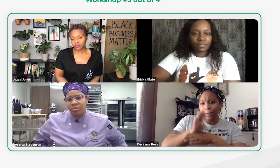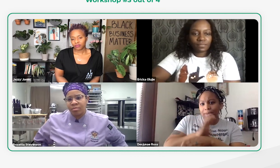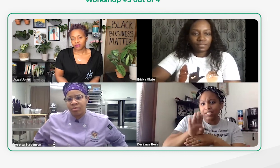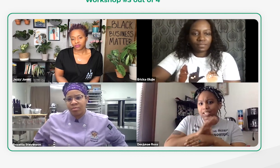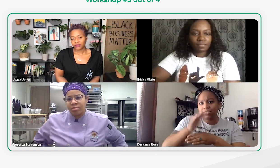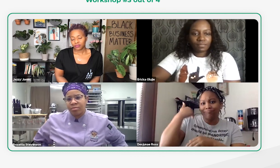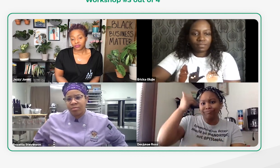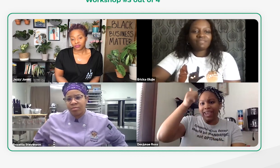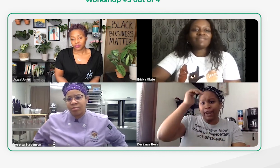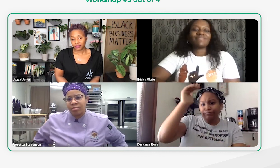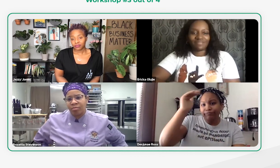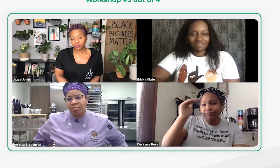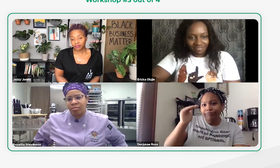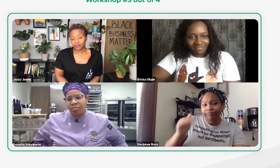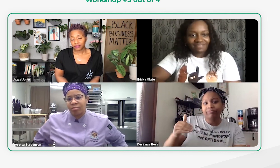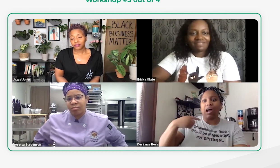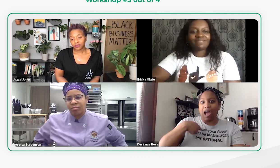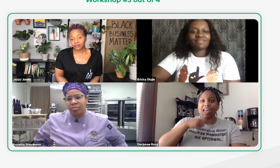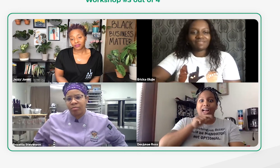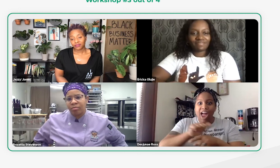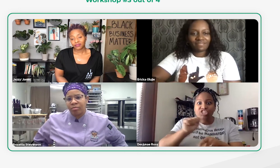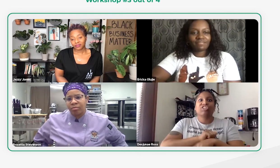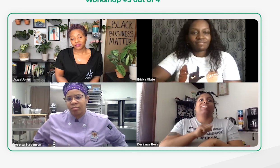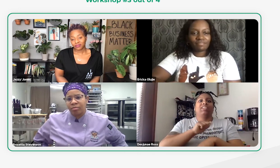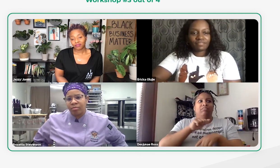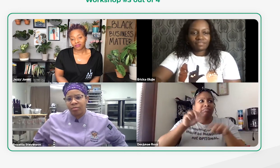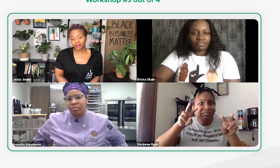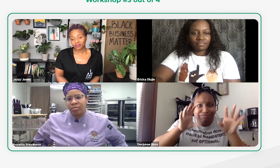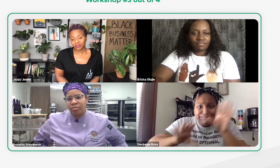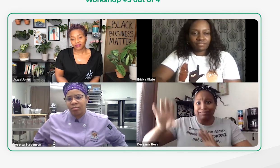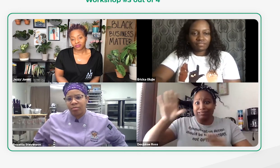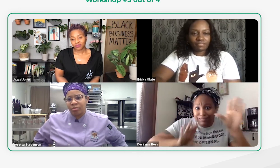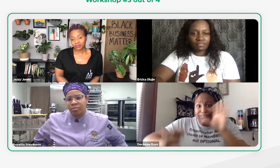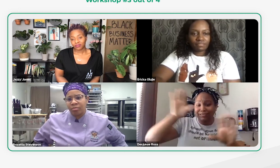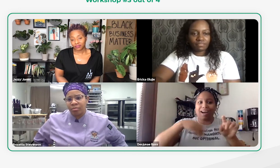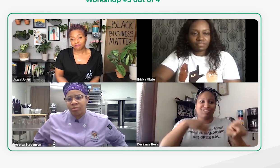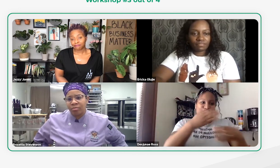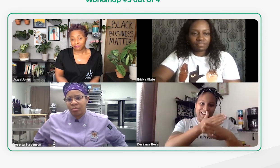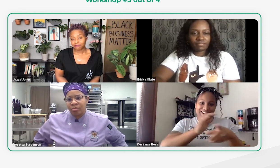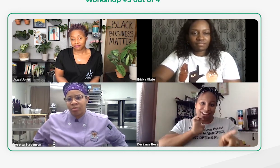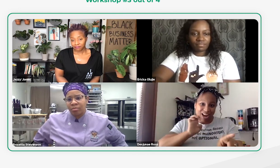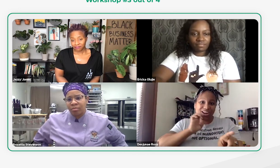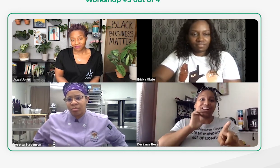Instagram, the share information about black deaf owned businesses. I had to search white